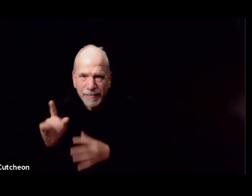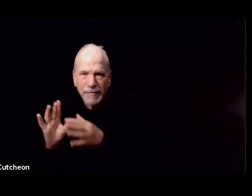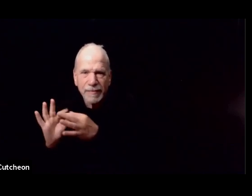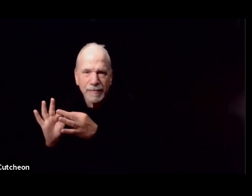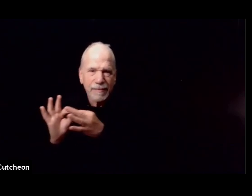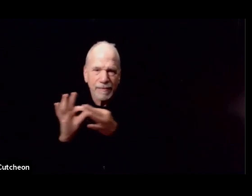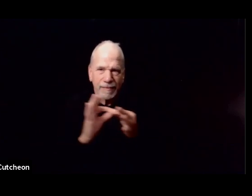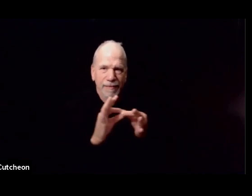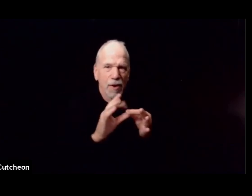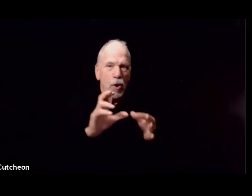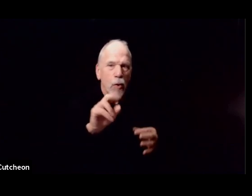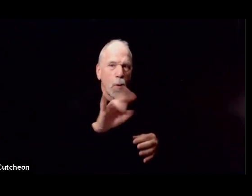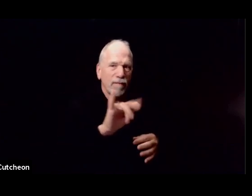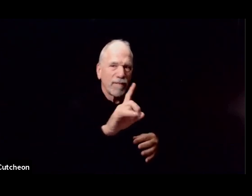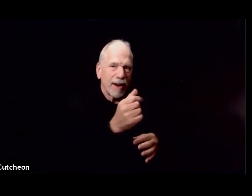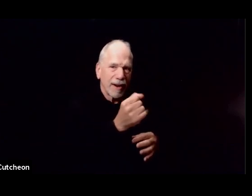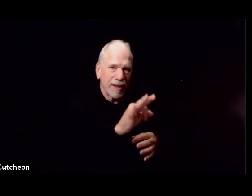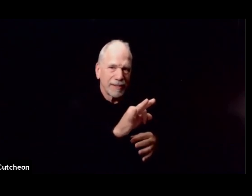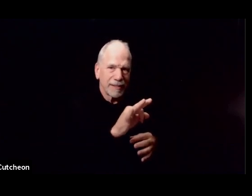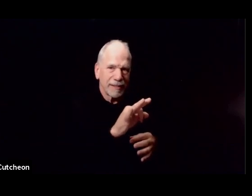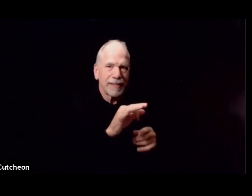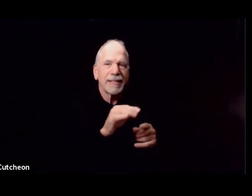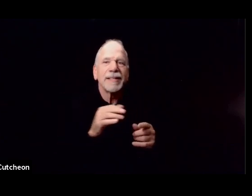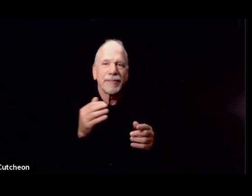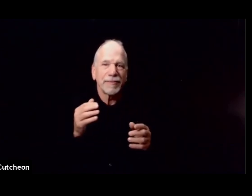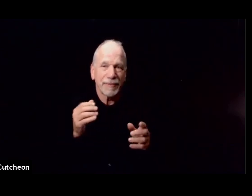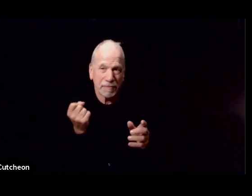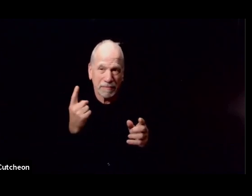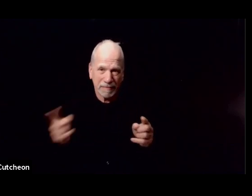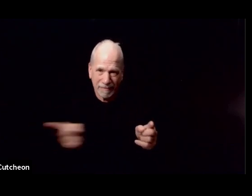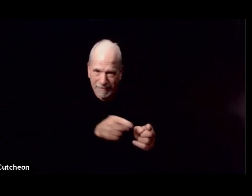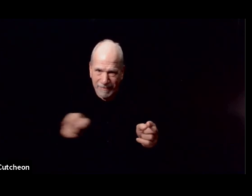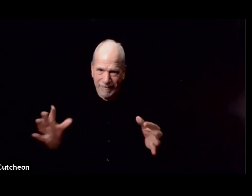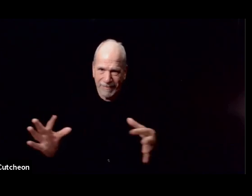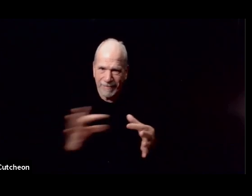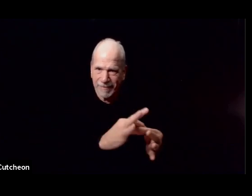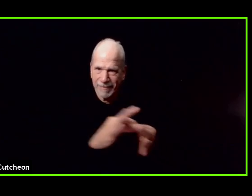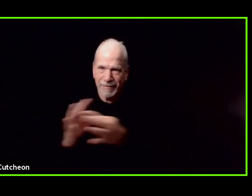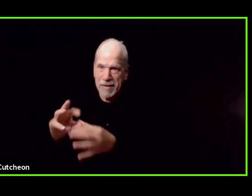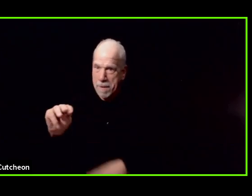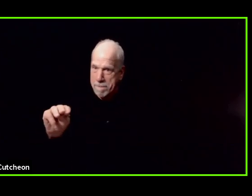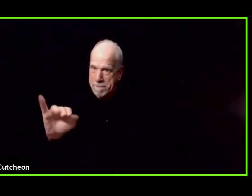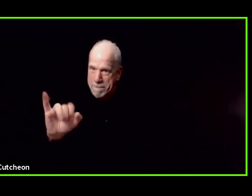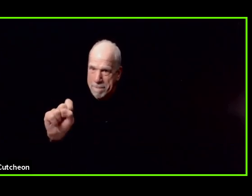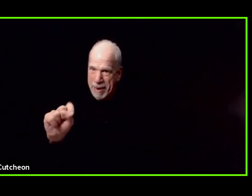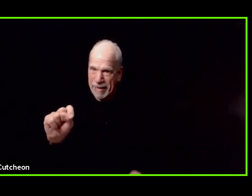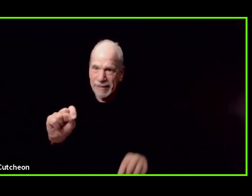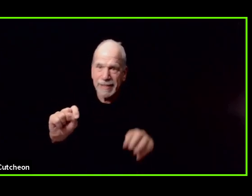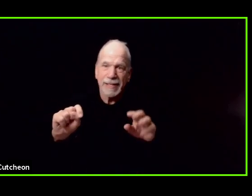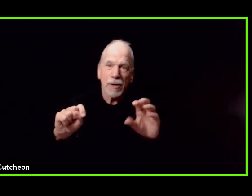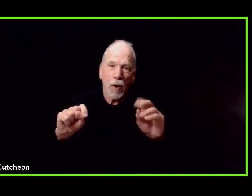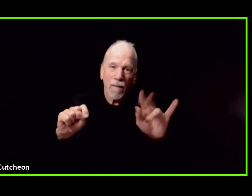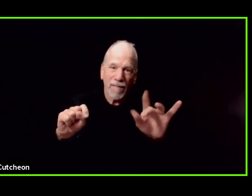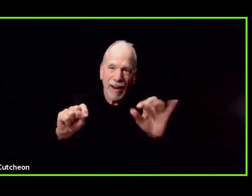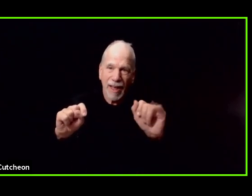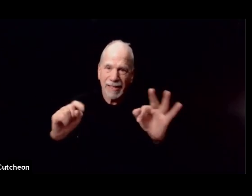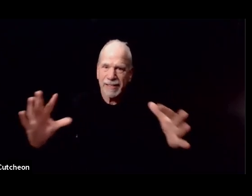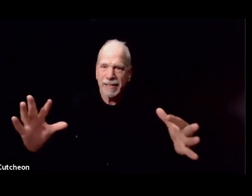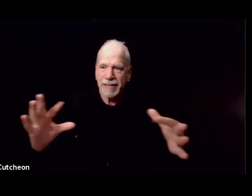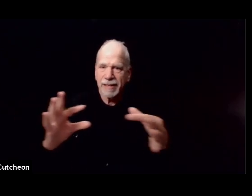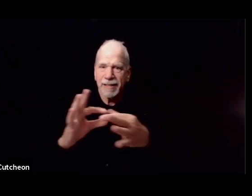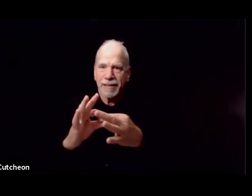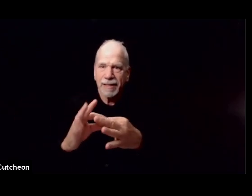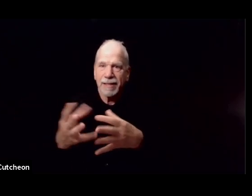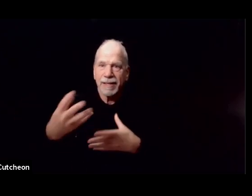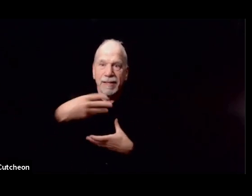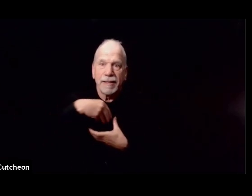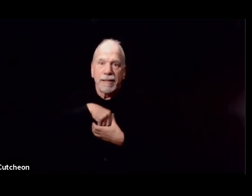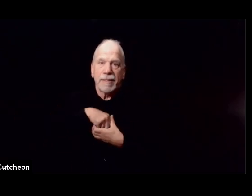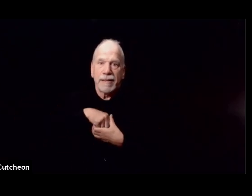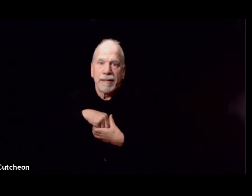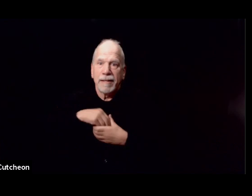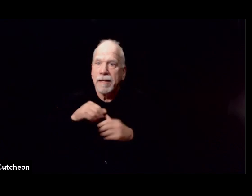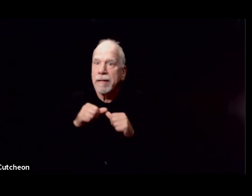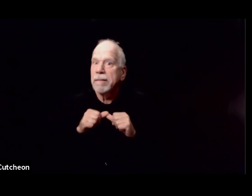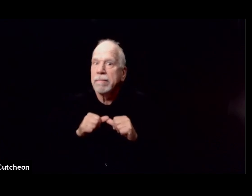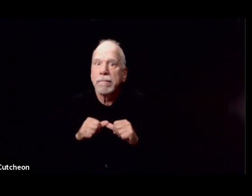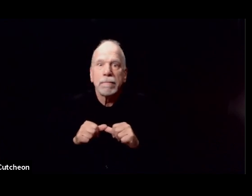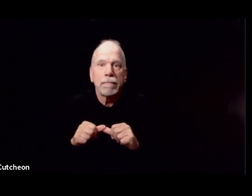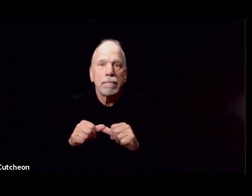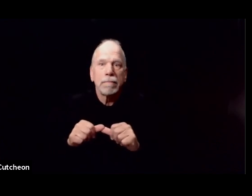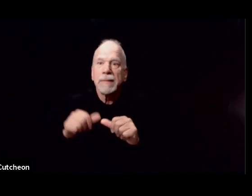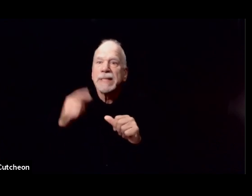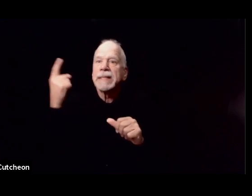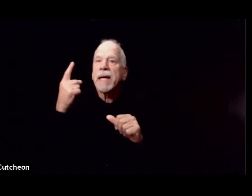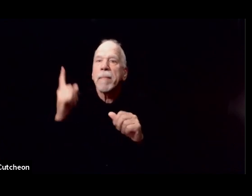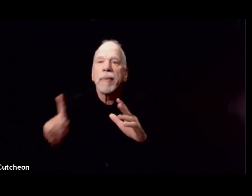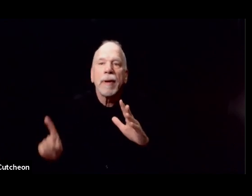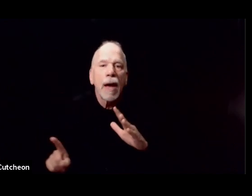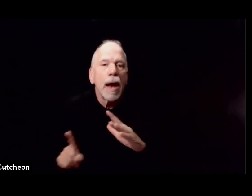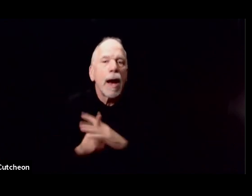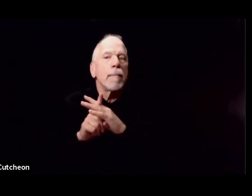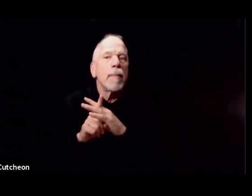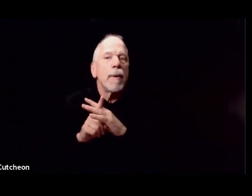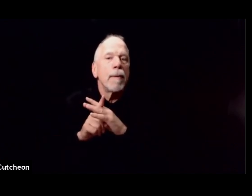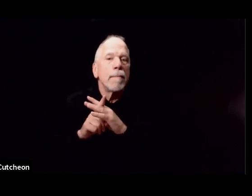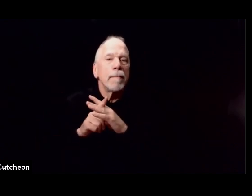however it may present a number of weeks after the acute symptoms and sometimes the symptoms